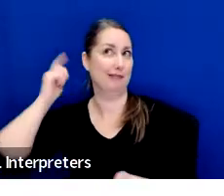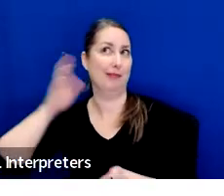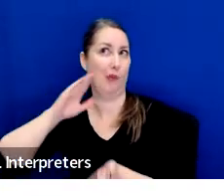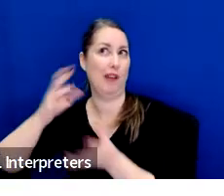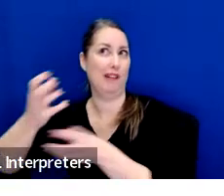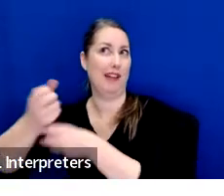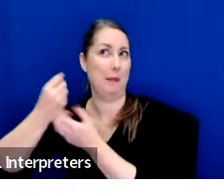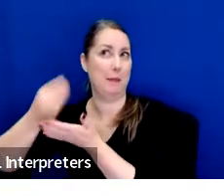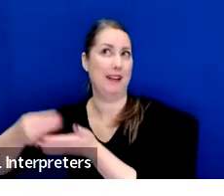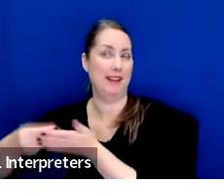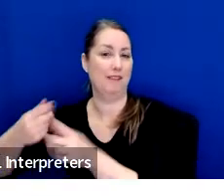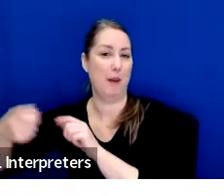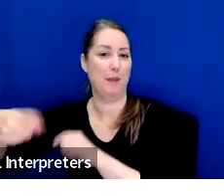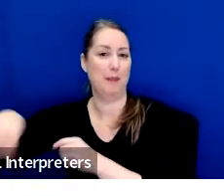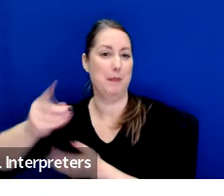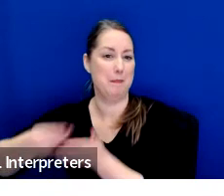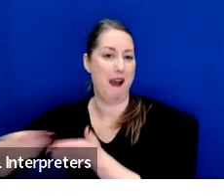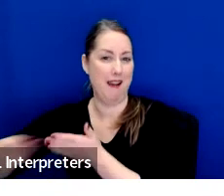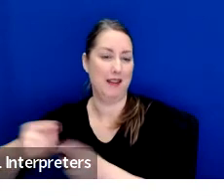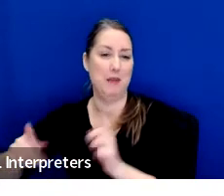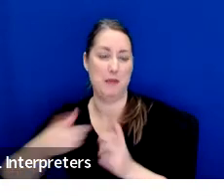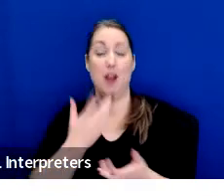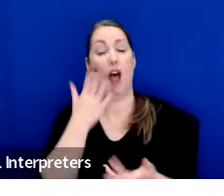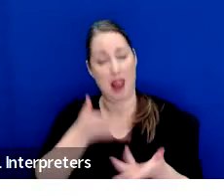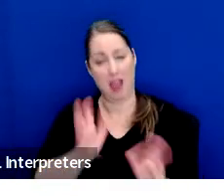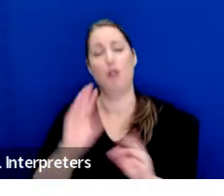Okay. So like I guess it's about 2016. I started getting into it